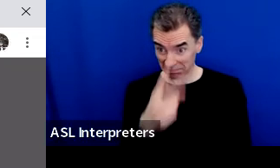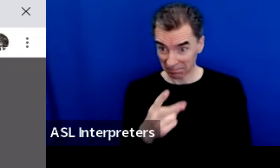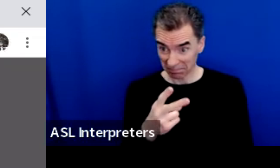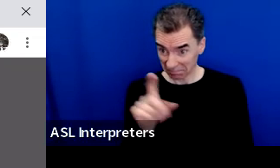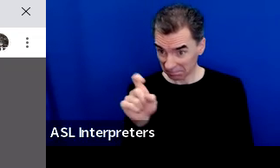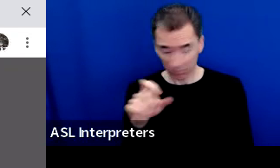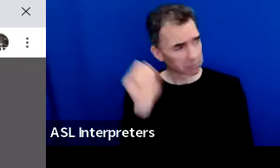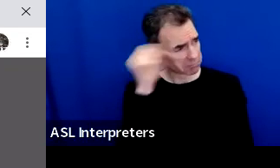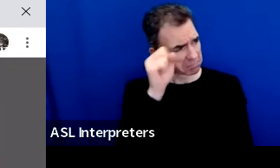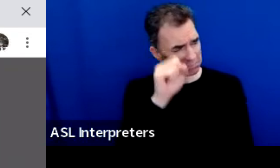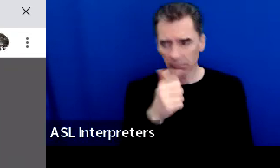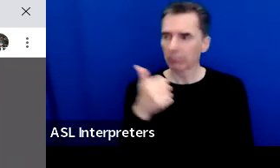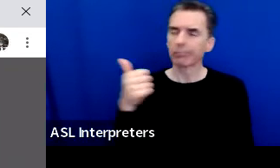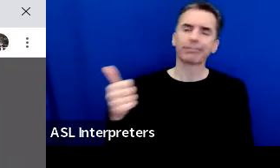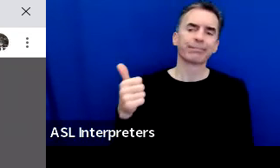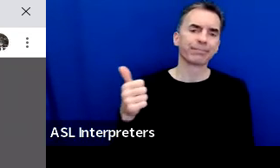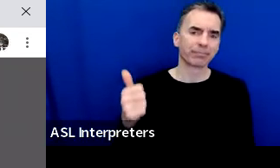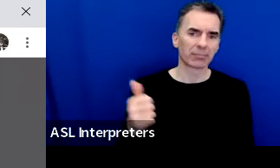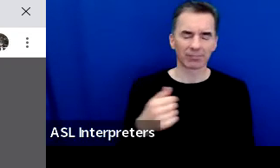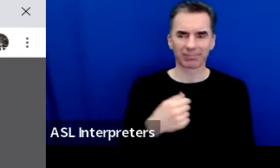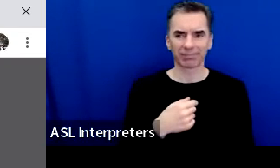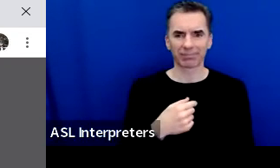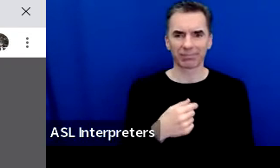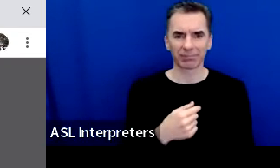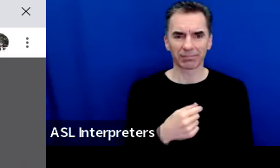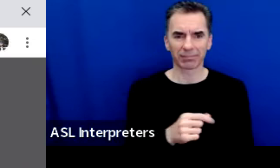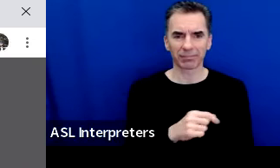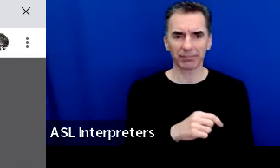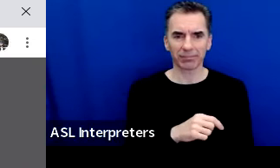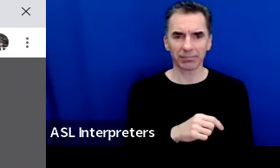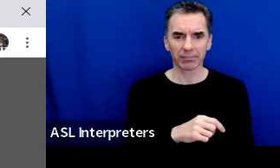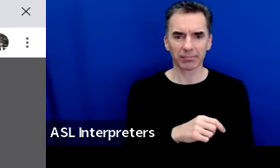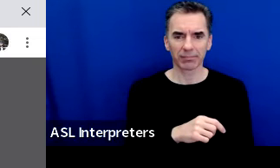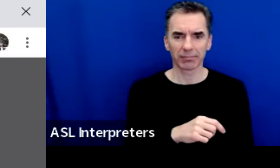You can see the box, OK? I never know what pop ups you can see and what you can't see them, you never know on that.